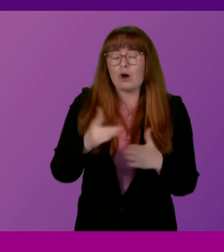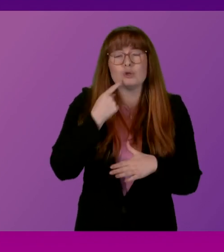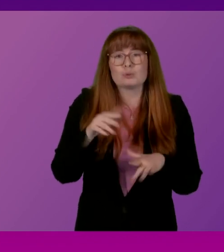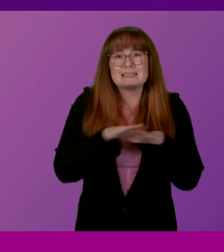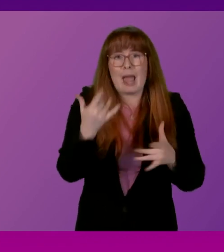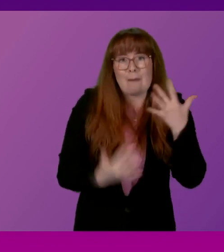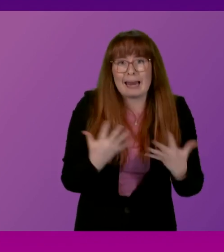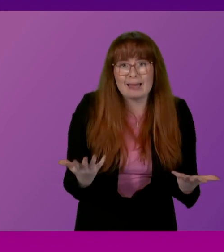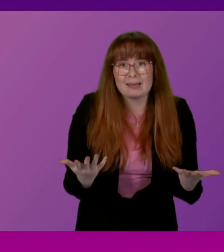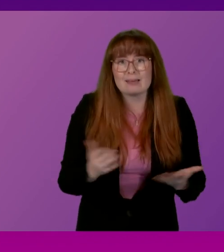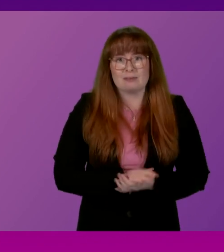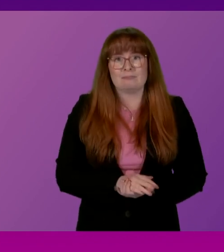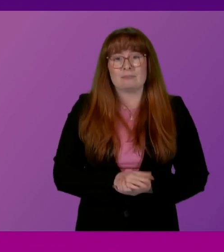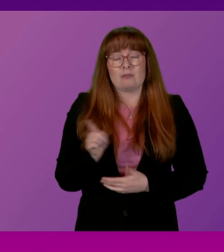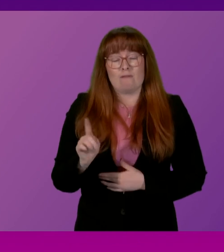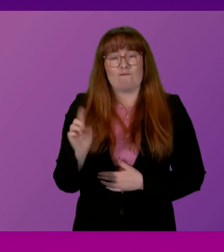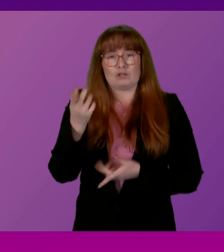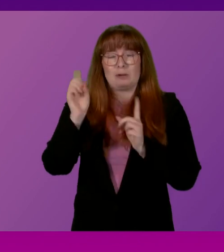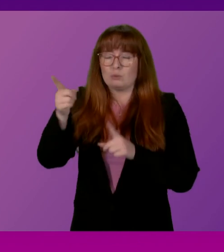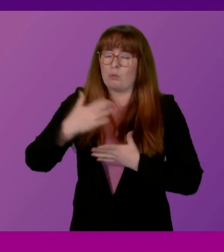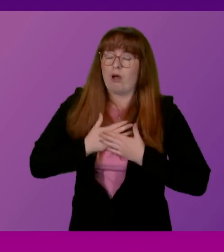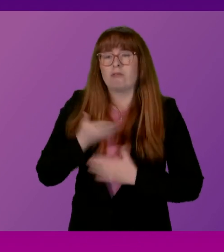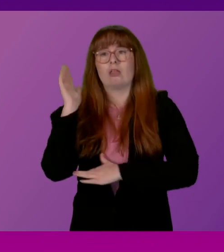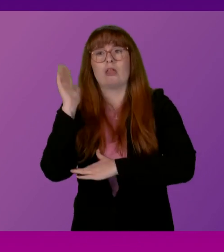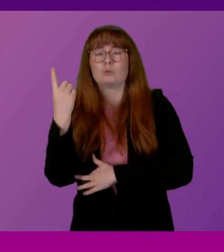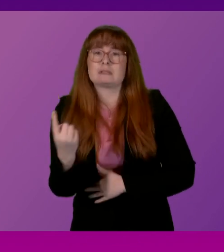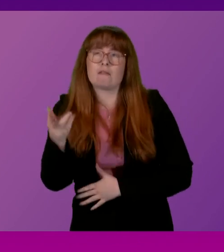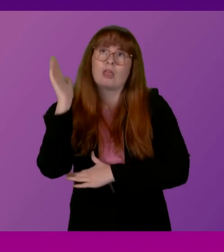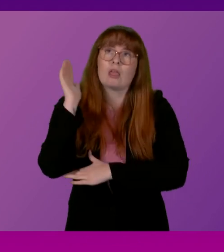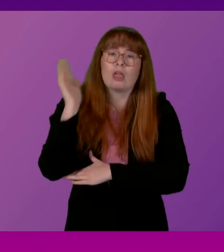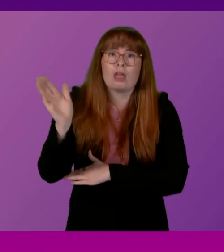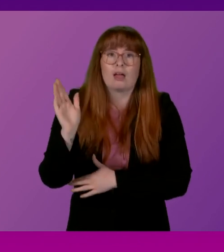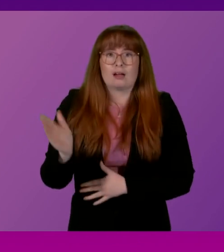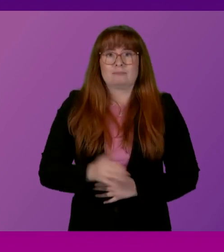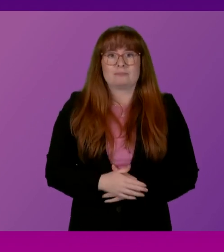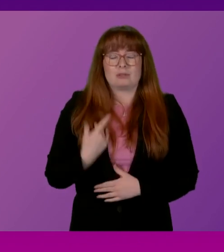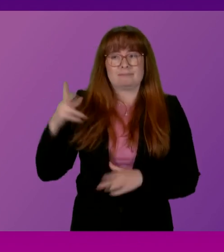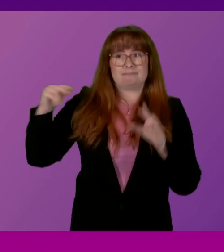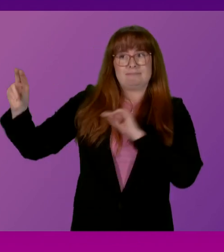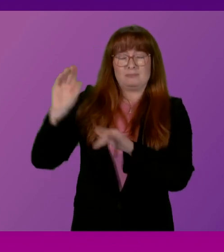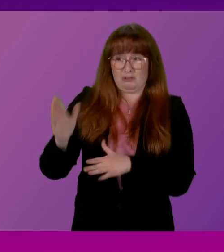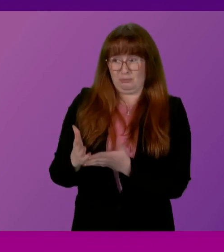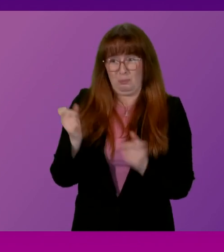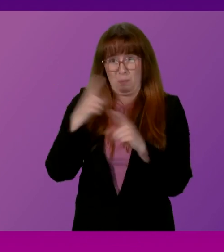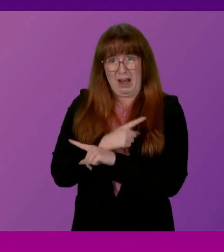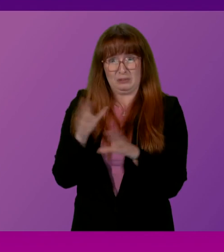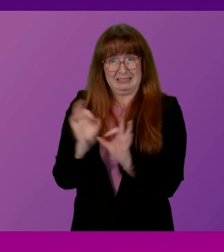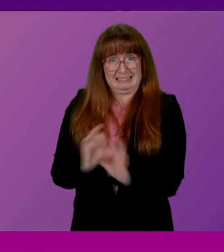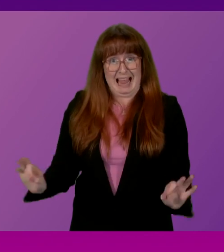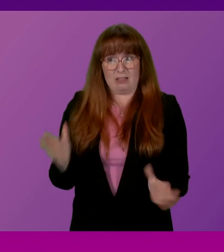For a First Minister who loves the sound of his own voice, it seems quite stark that he is silent when it really matters.